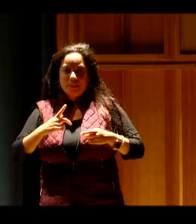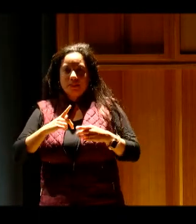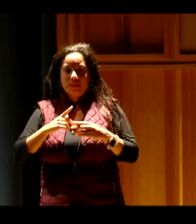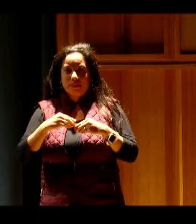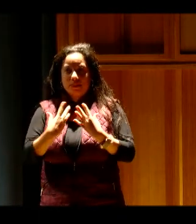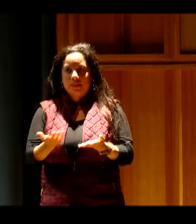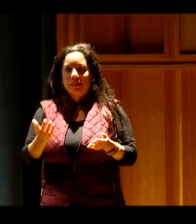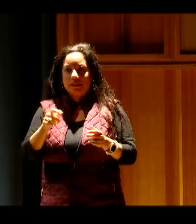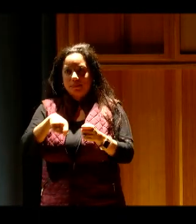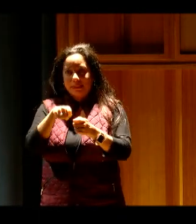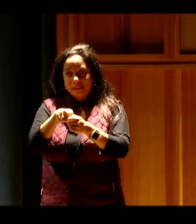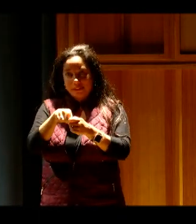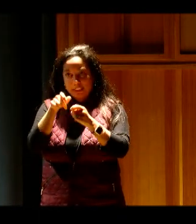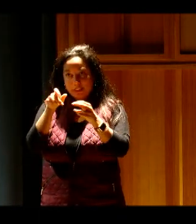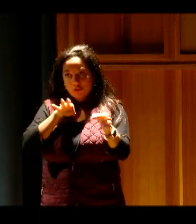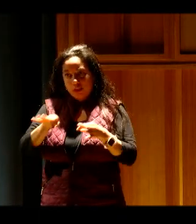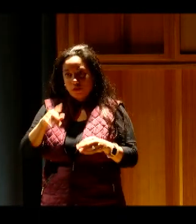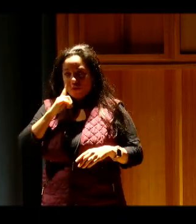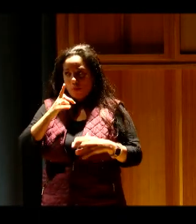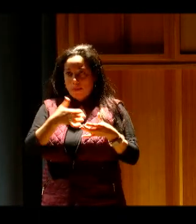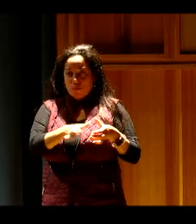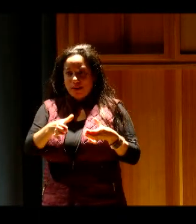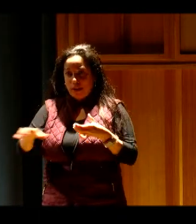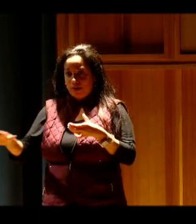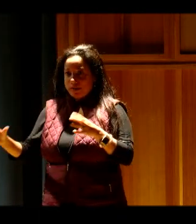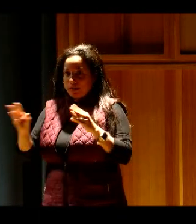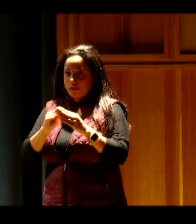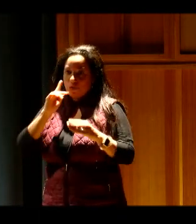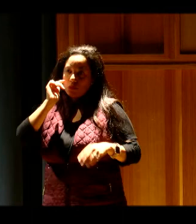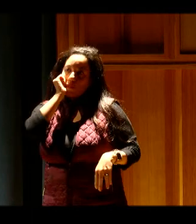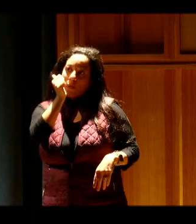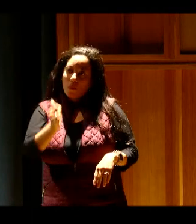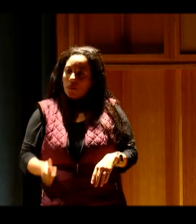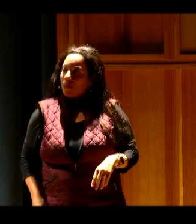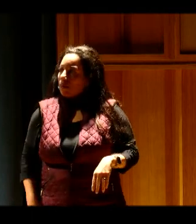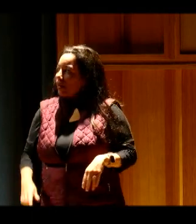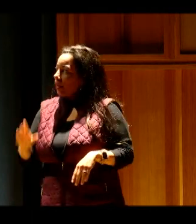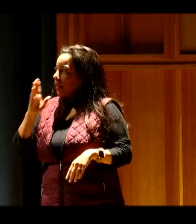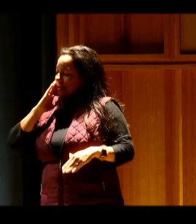regarding the breakout sessions tomorrow and so I'm going to press forward.